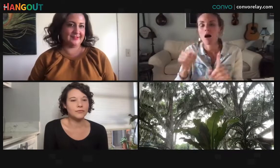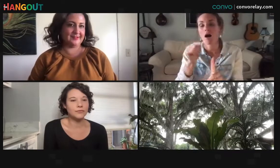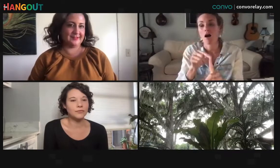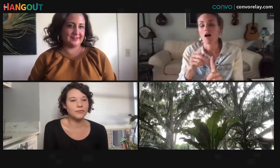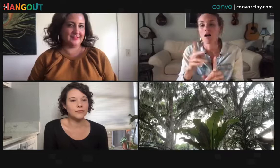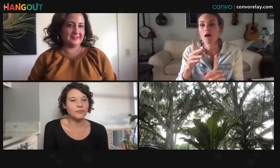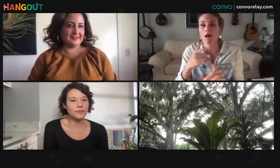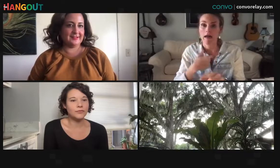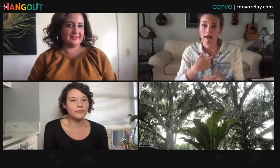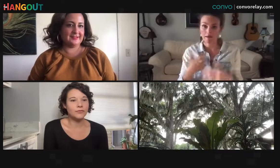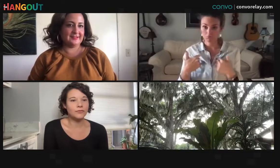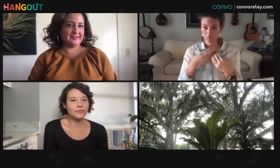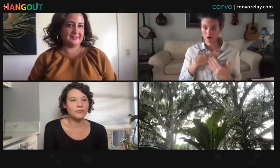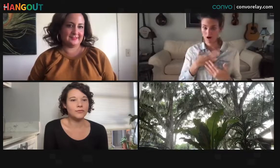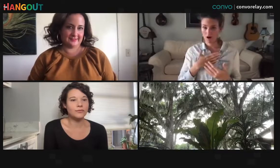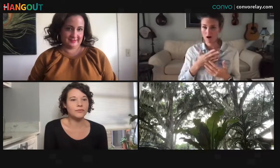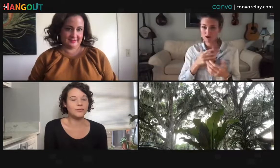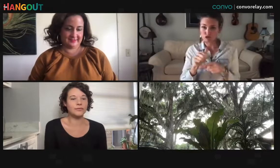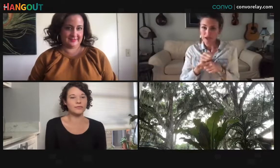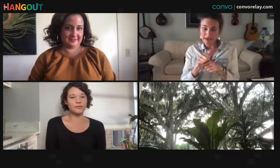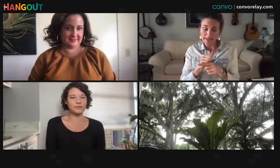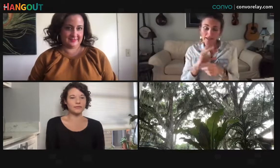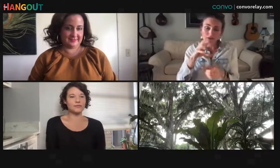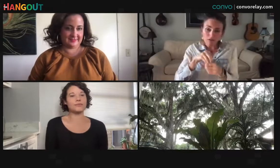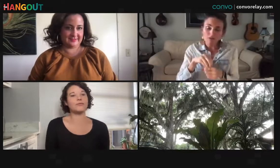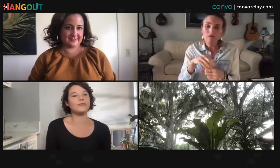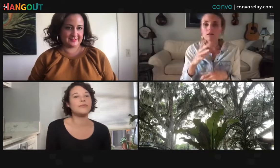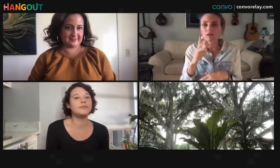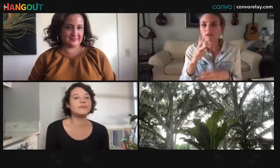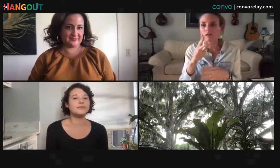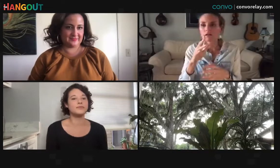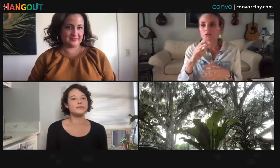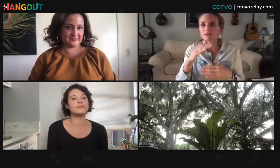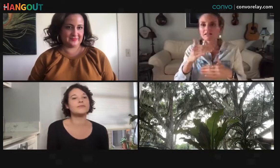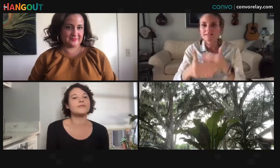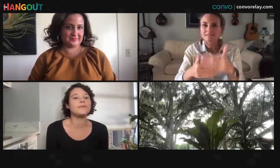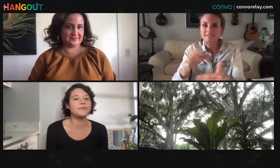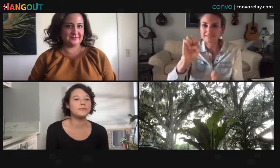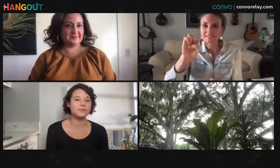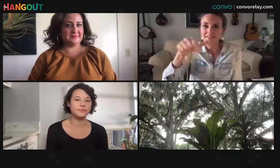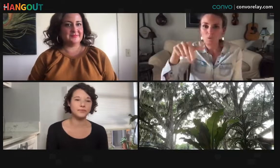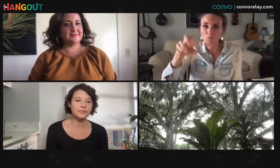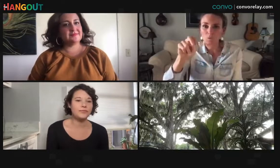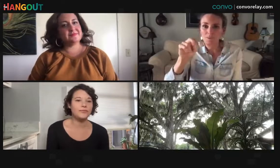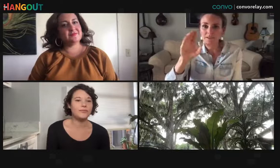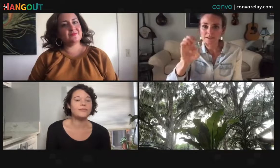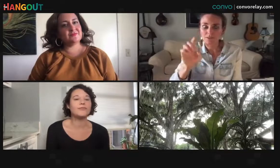back each one of these arenas but for me my training really gets into